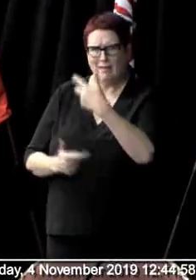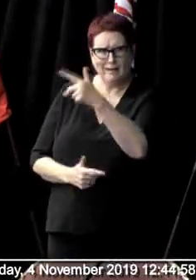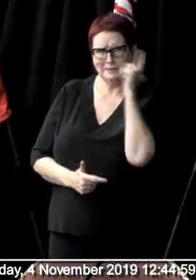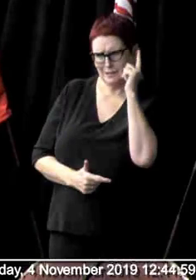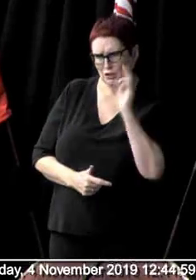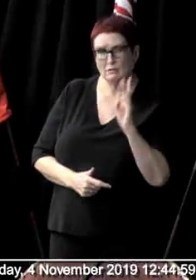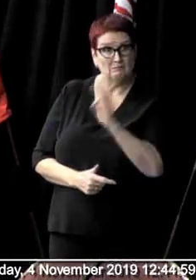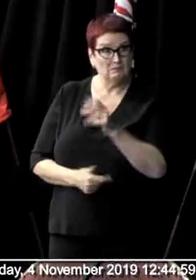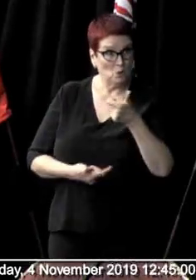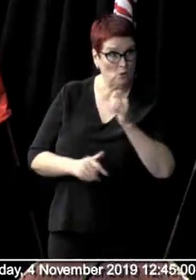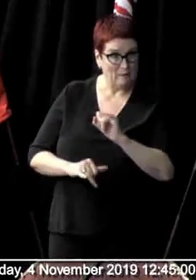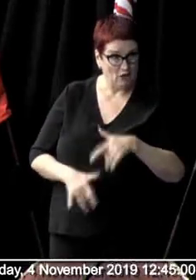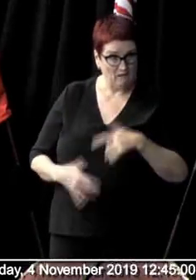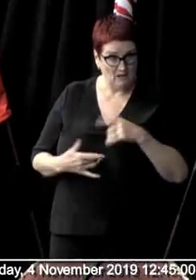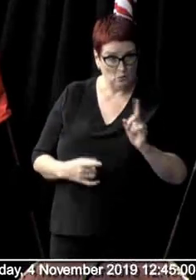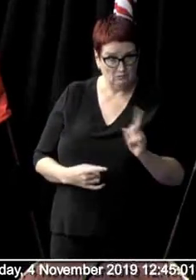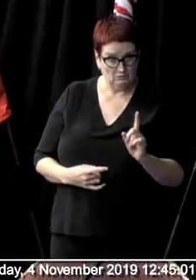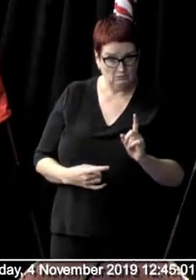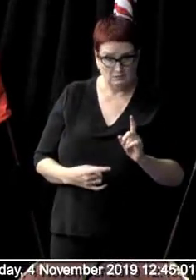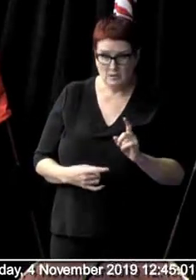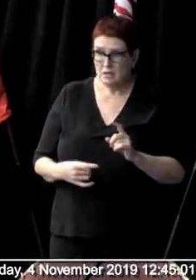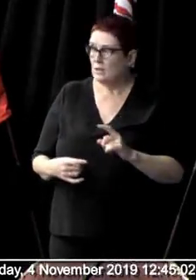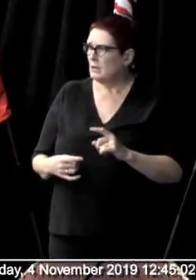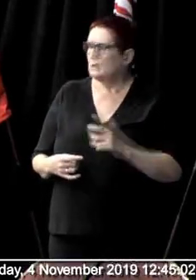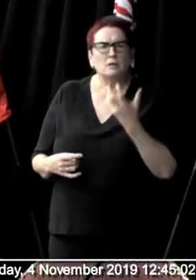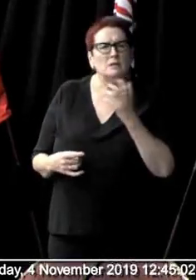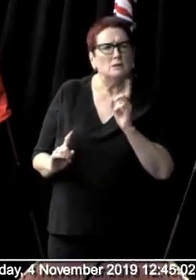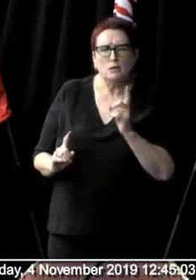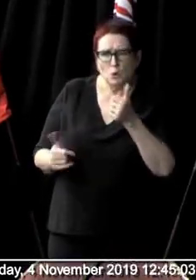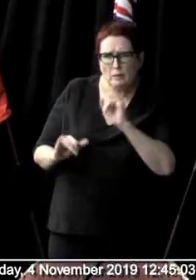Is that a good thing or a bad thing? It – sorry, I didn’t... Was it a good thing or a bad thing?